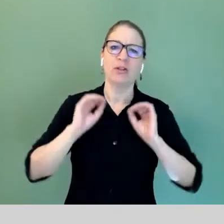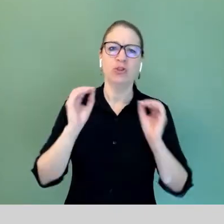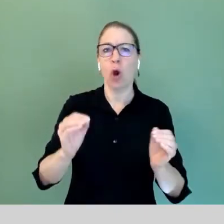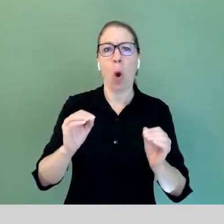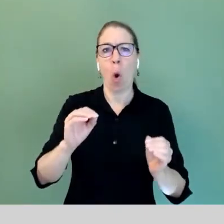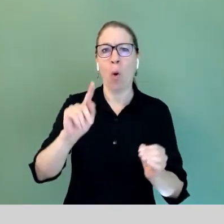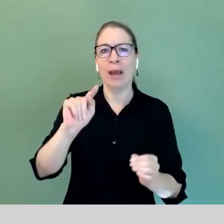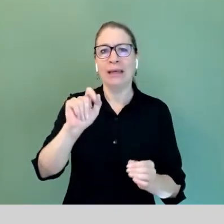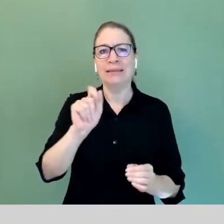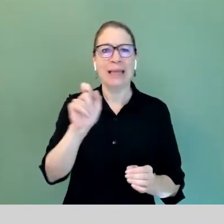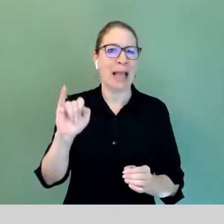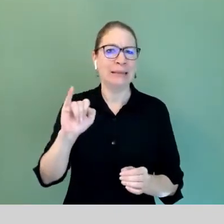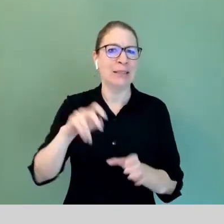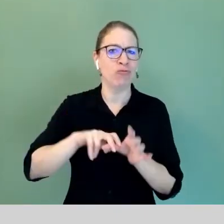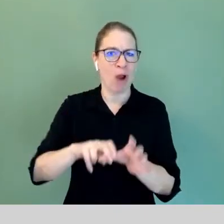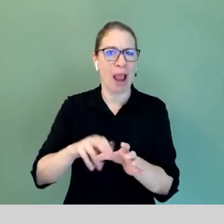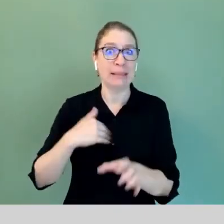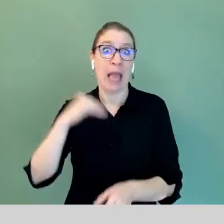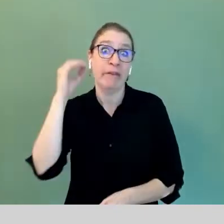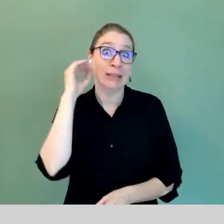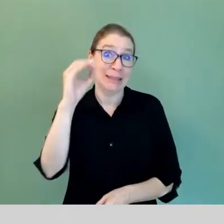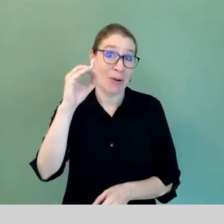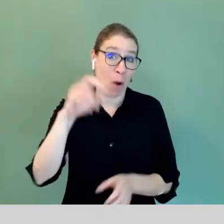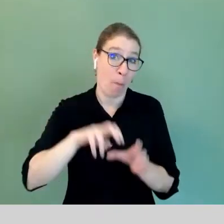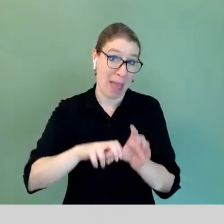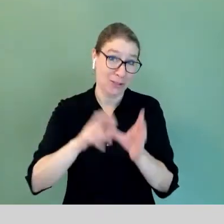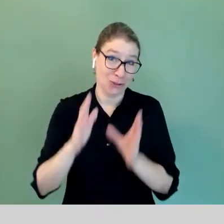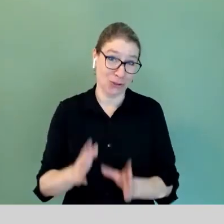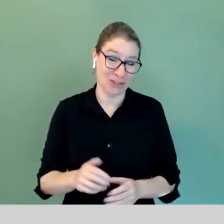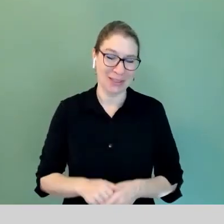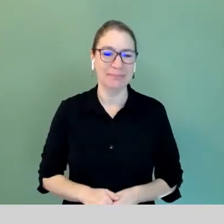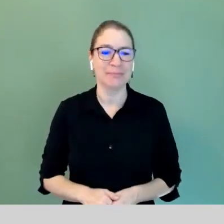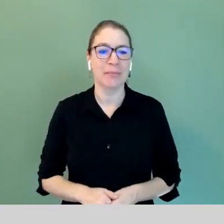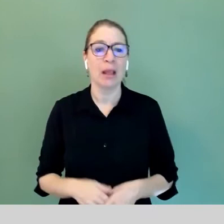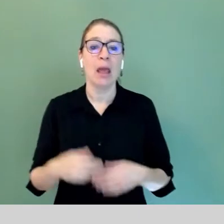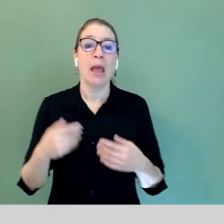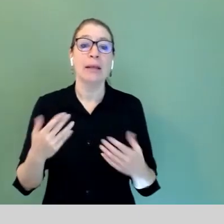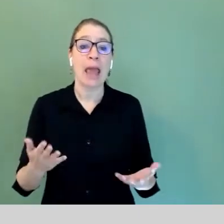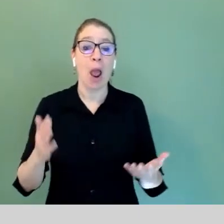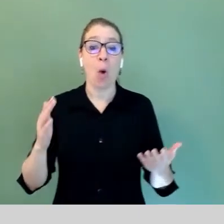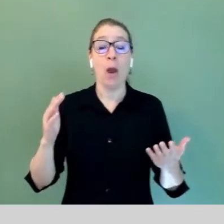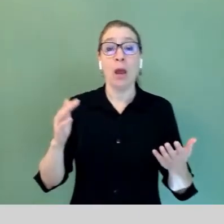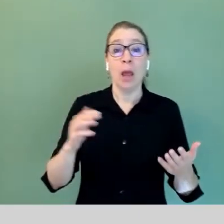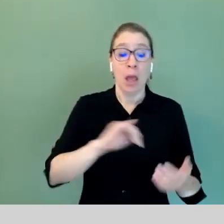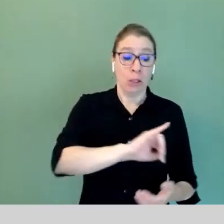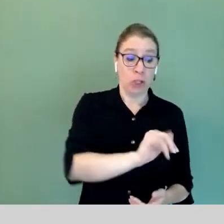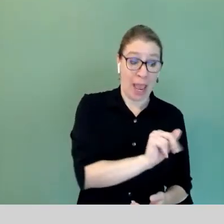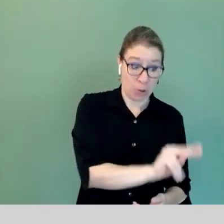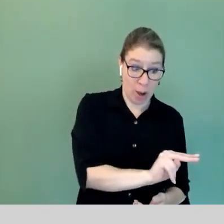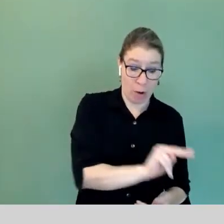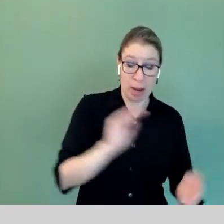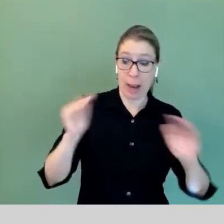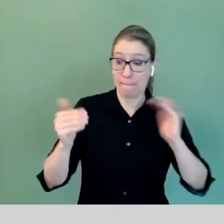with zero passengers in the data set. Now, if I compared us to the February, 2019 data,